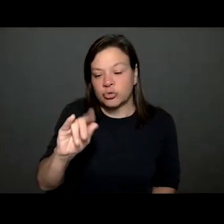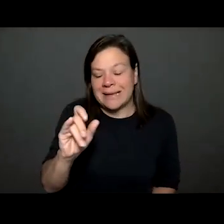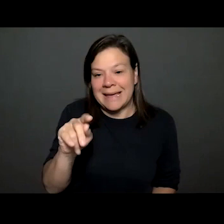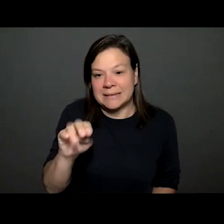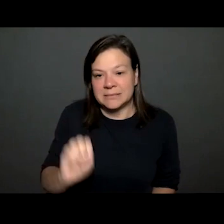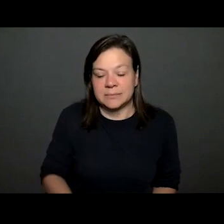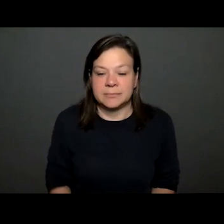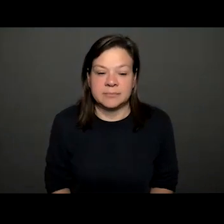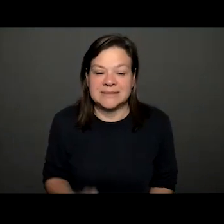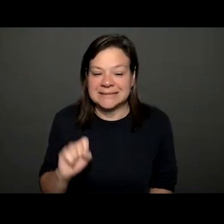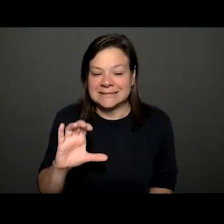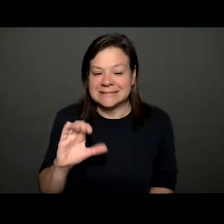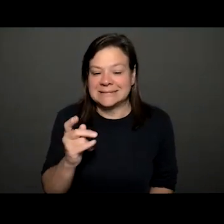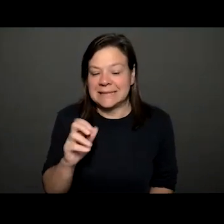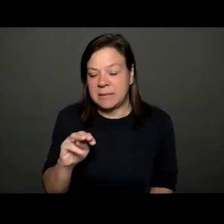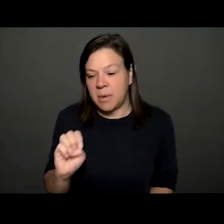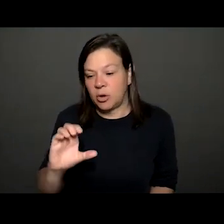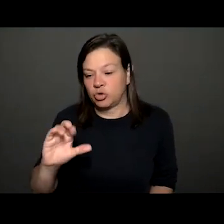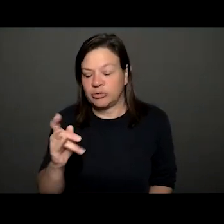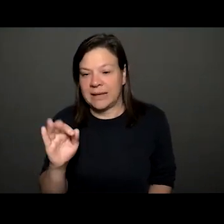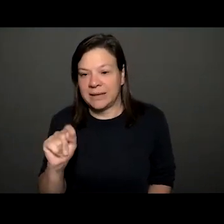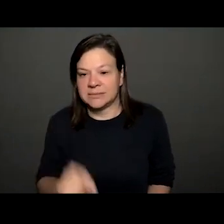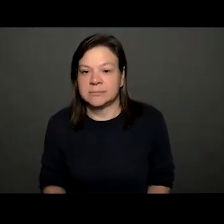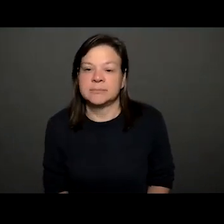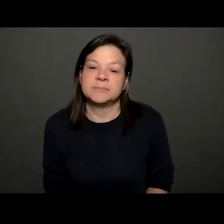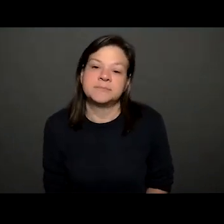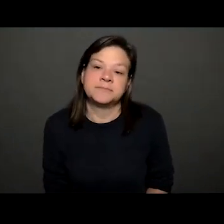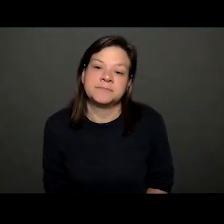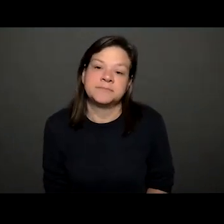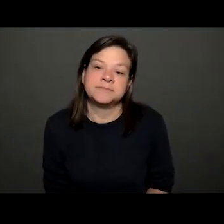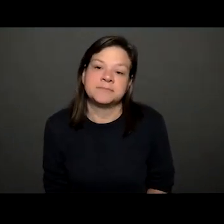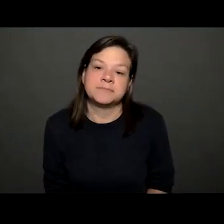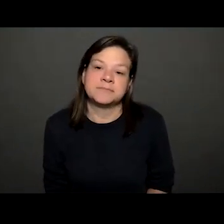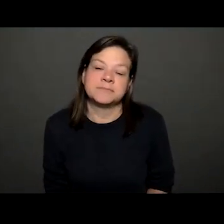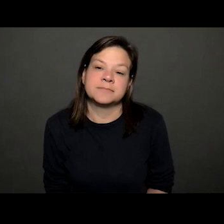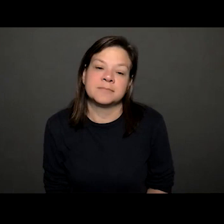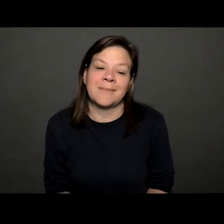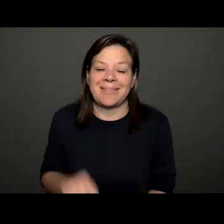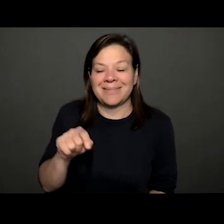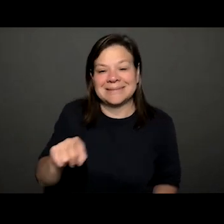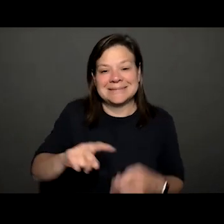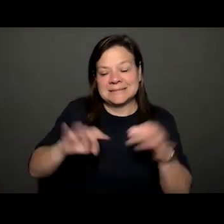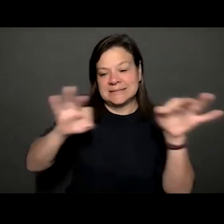AND WHAT IT'S ASKING FOR IS A DEFINITION. THE DEFINITION IS A JSON FILE.